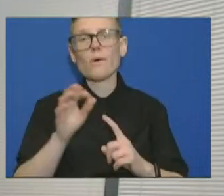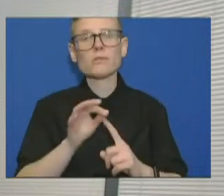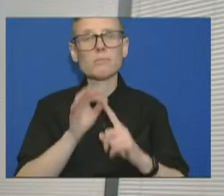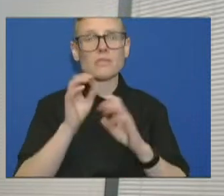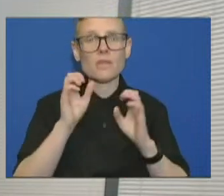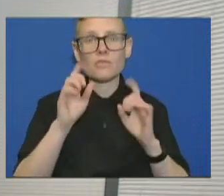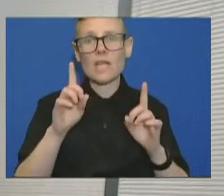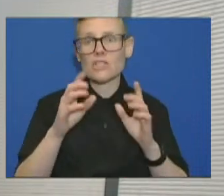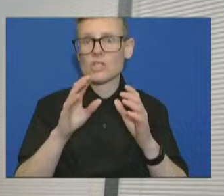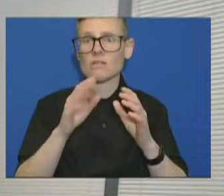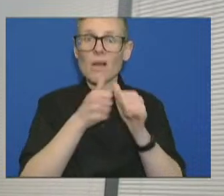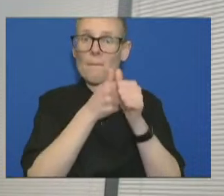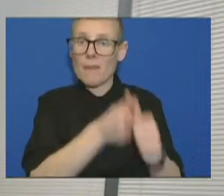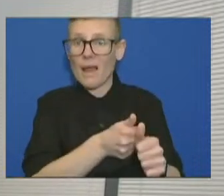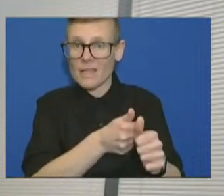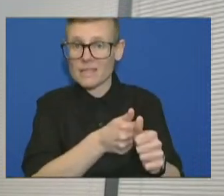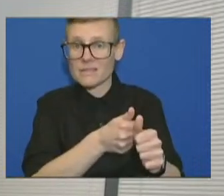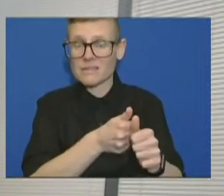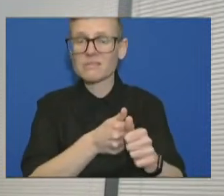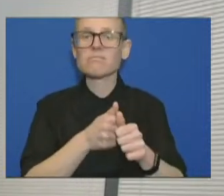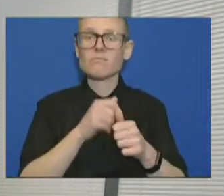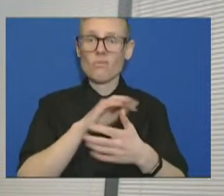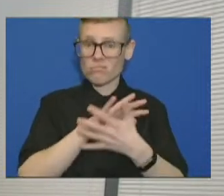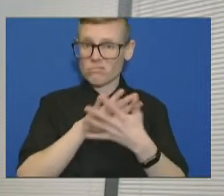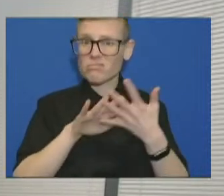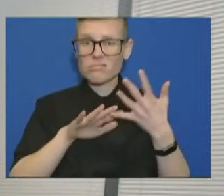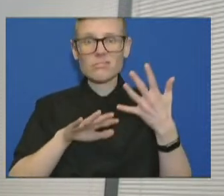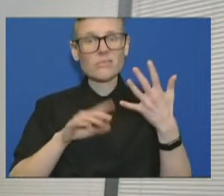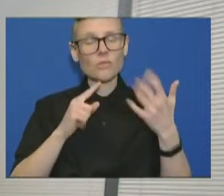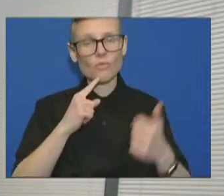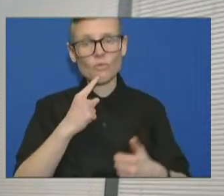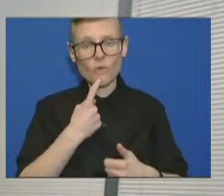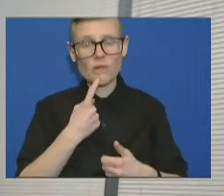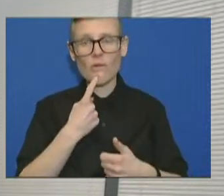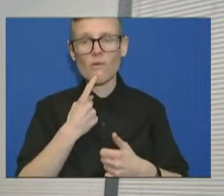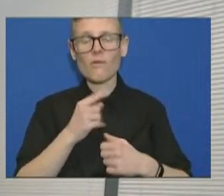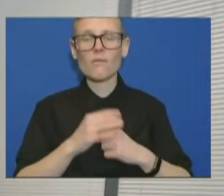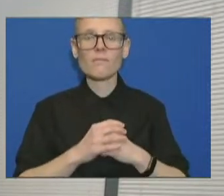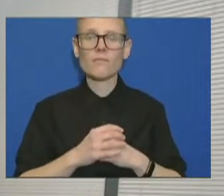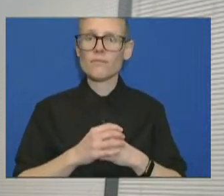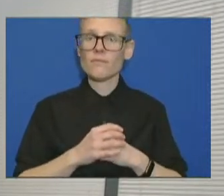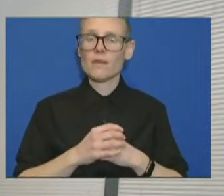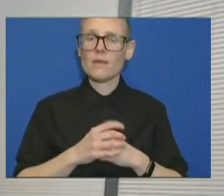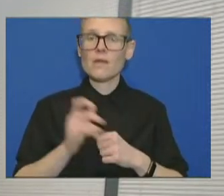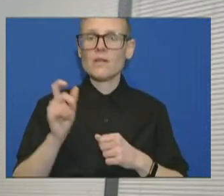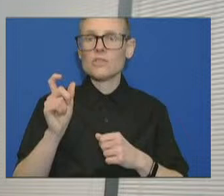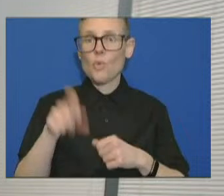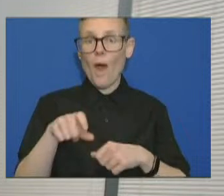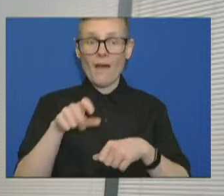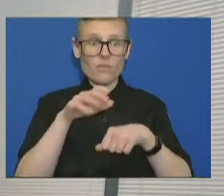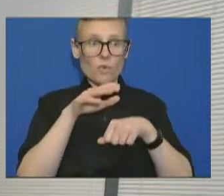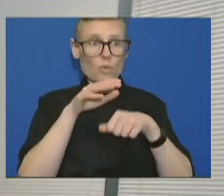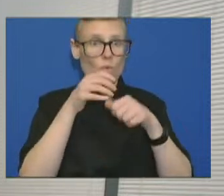education who guides their instructional practice or their special education compliance.